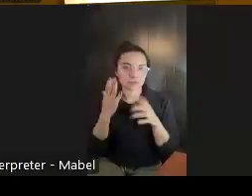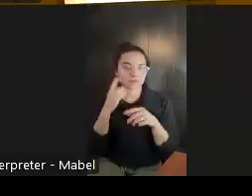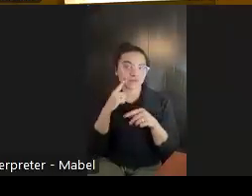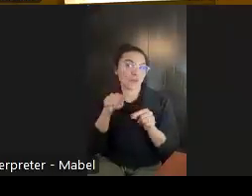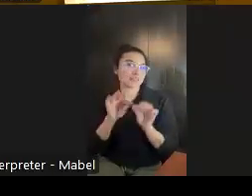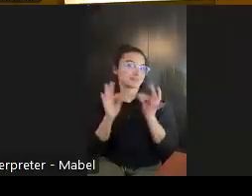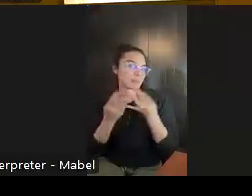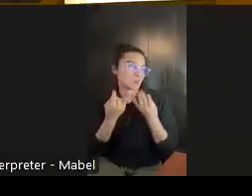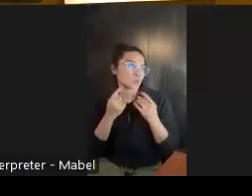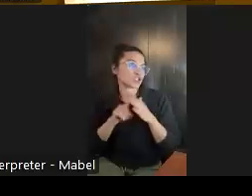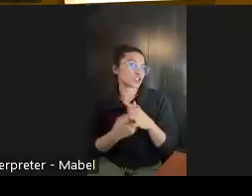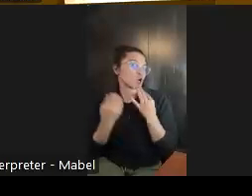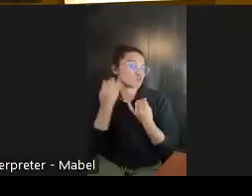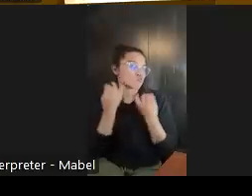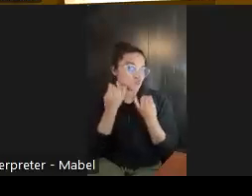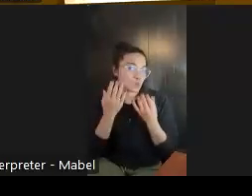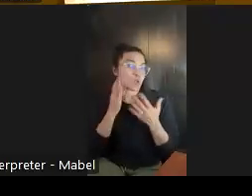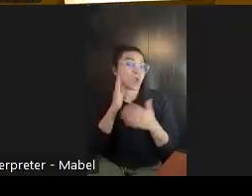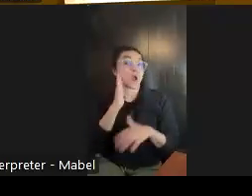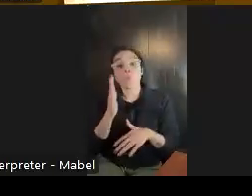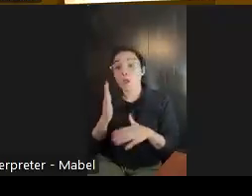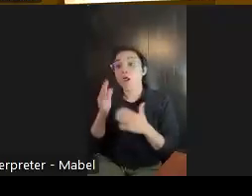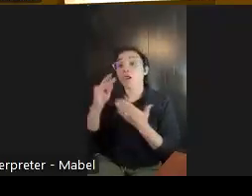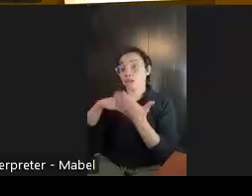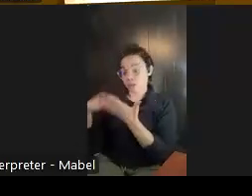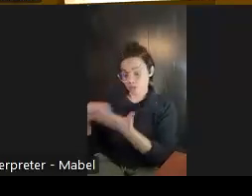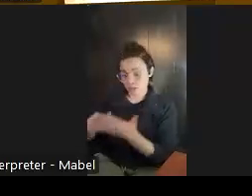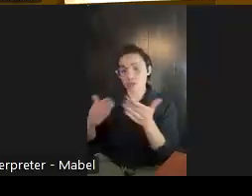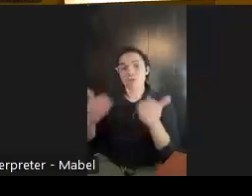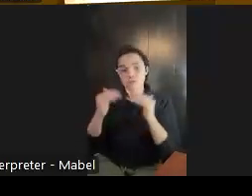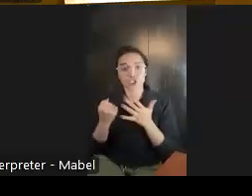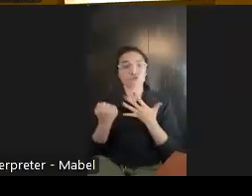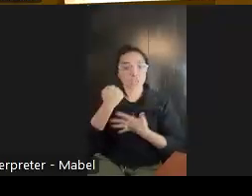then we'll triage and we'll give the family an orientation of the walk-in visit so that when